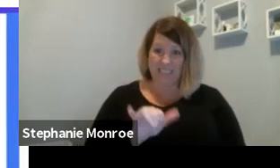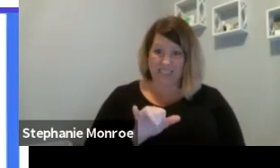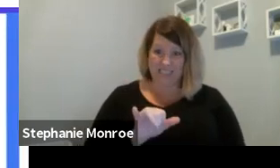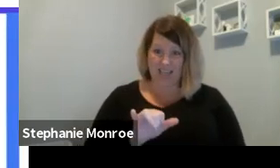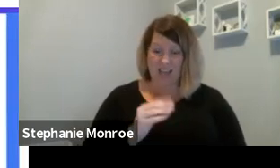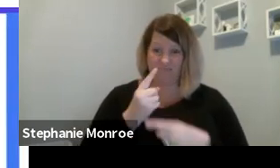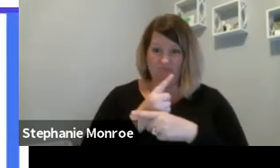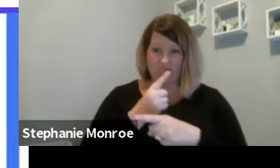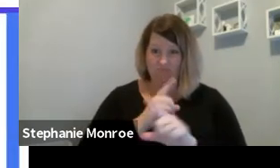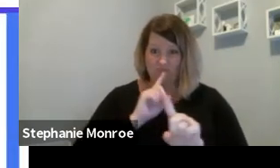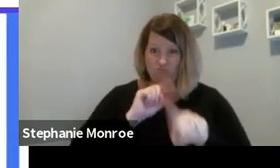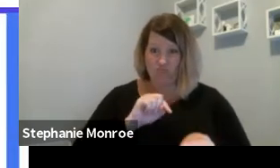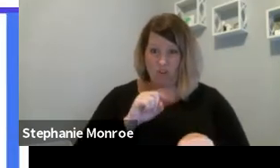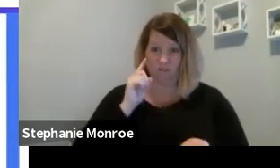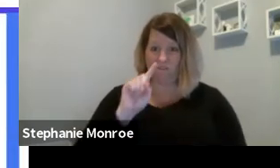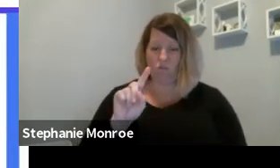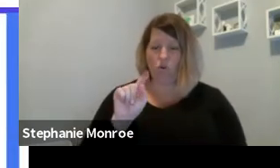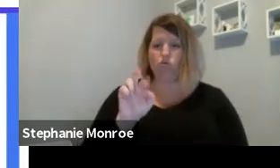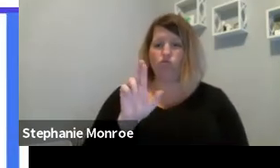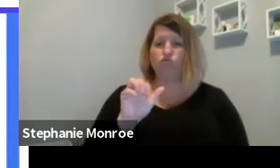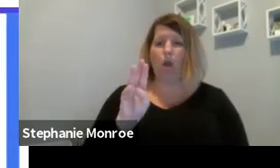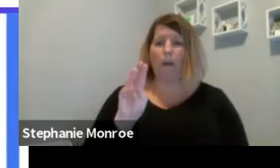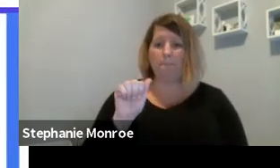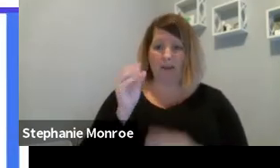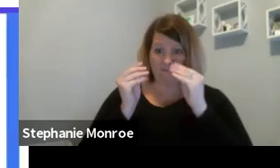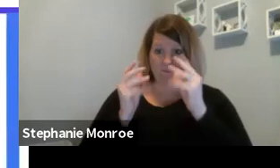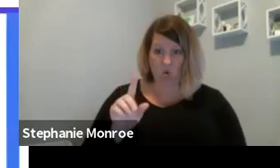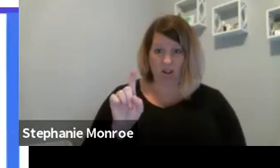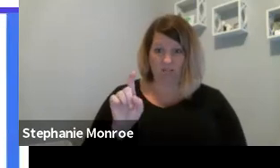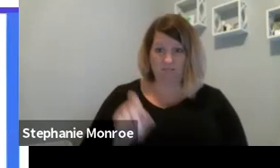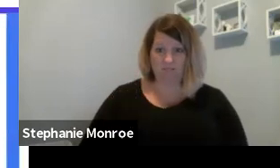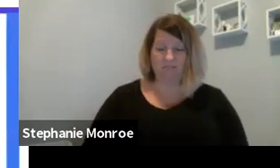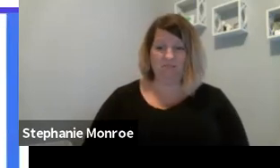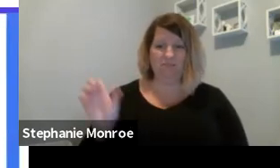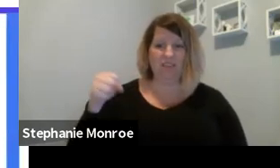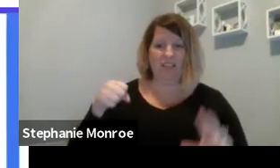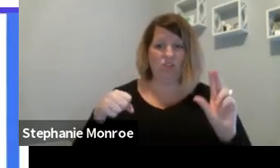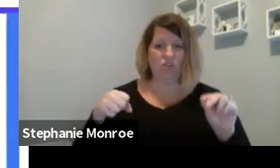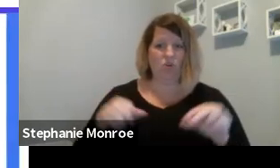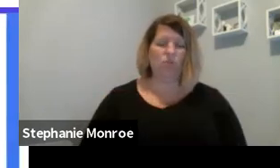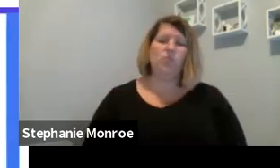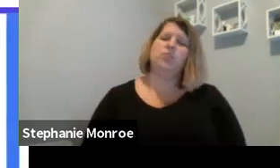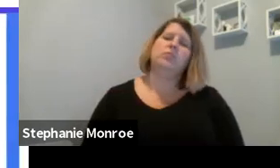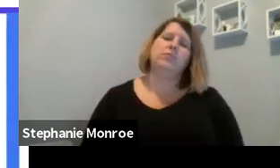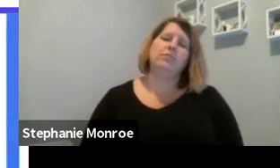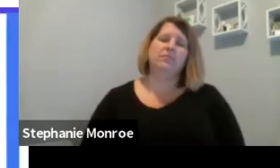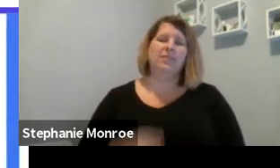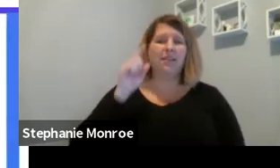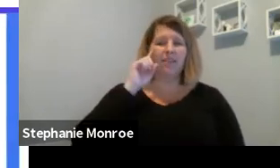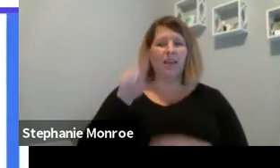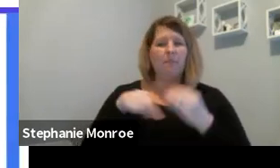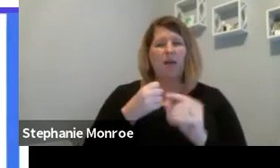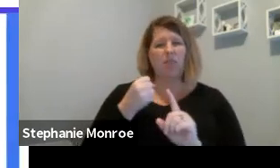Do you think this is a trauma-informed response? Well, let's think about the impact of sexual violence